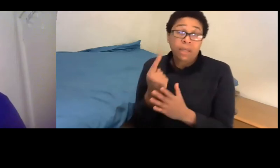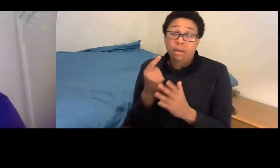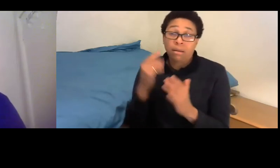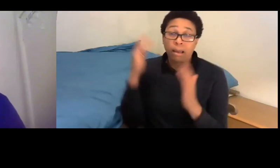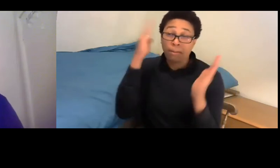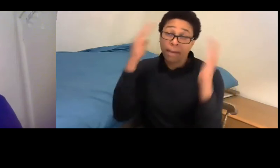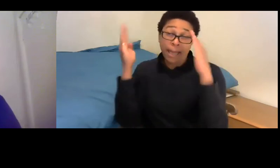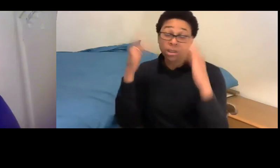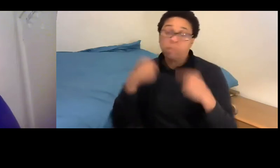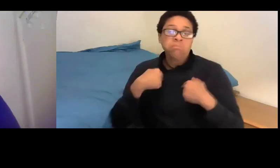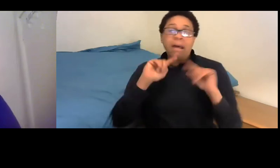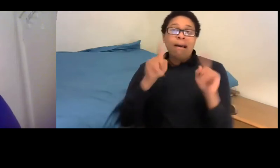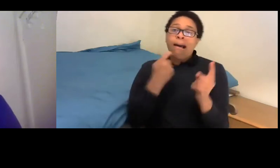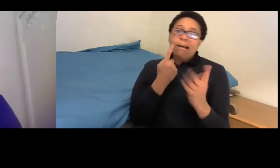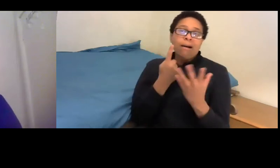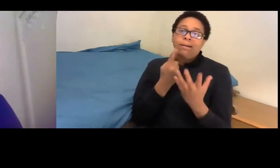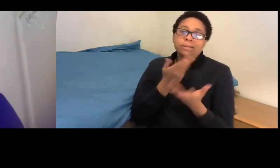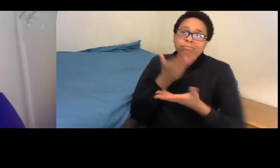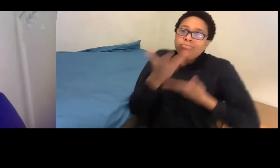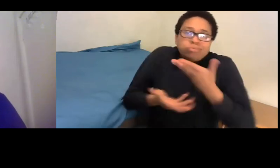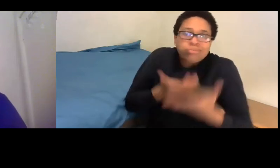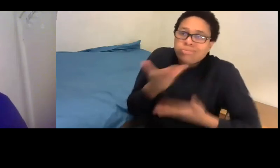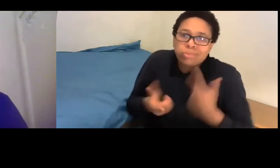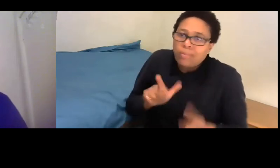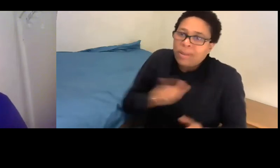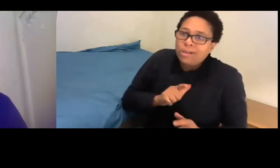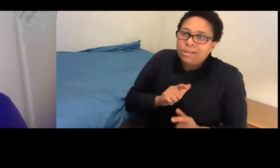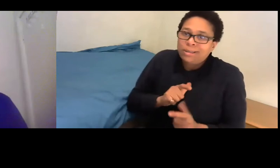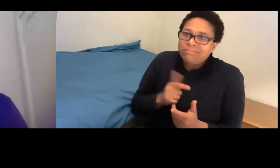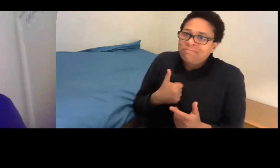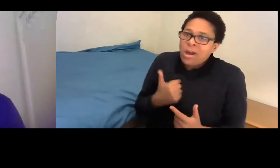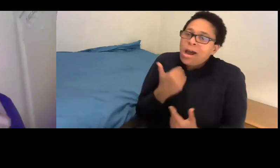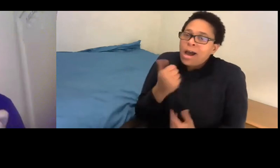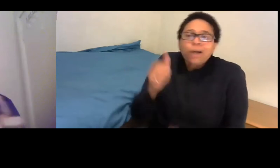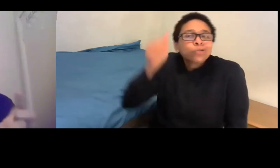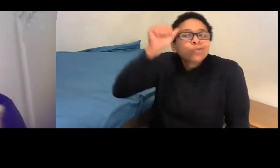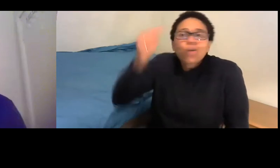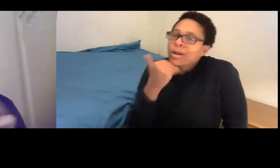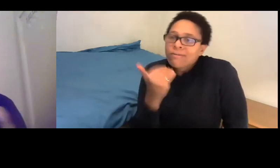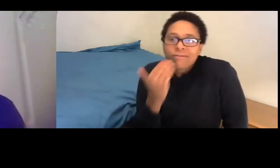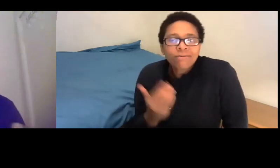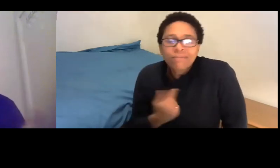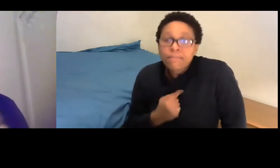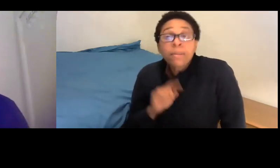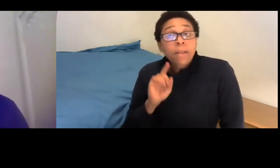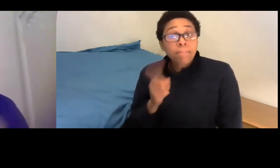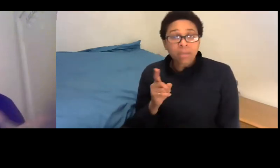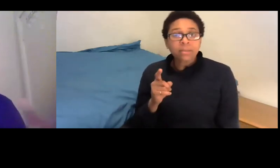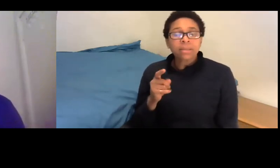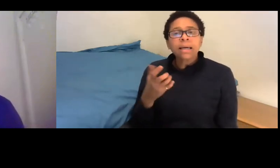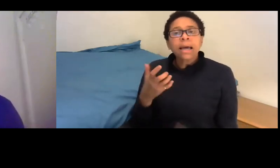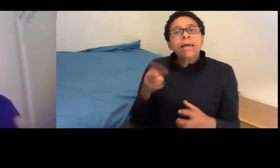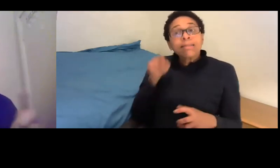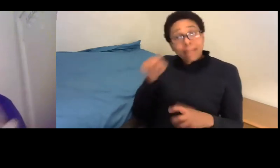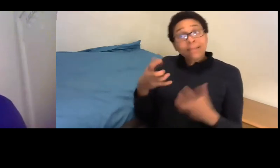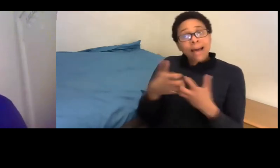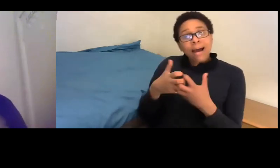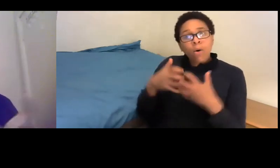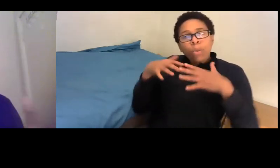haven't read my Foucault recently. But, yeah, so it's, these are how the intersections work in a country like Malaysia